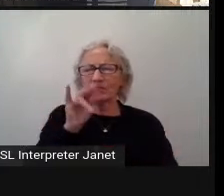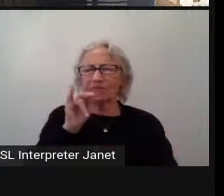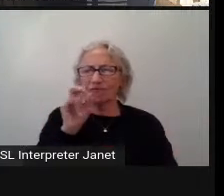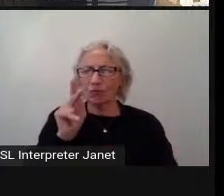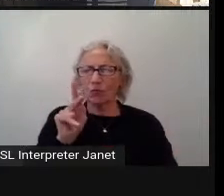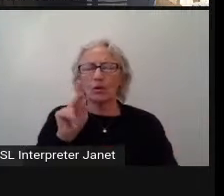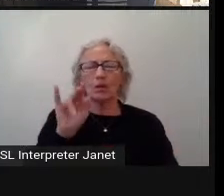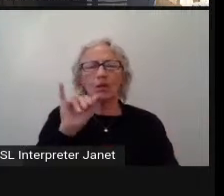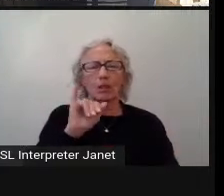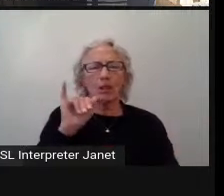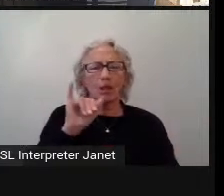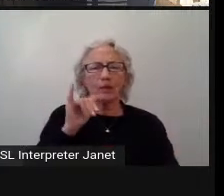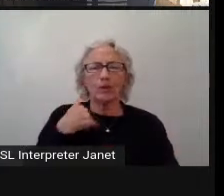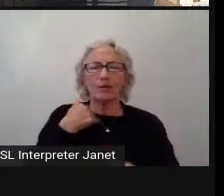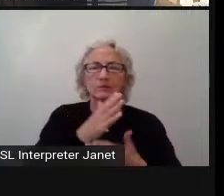Finally,